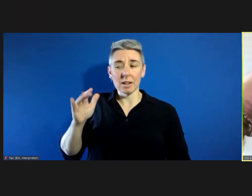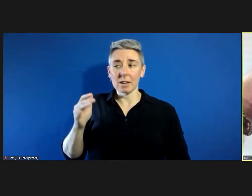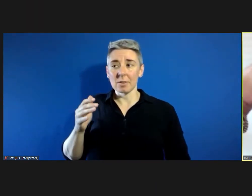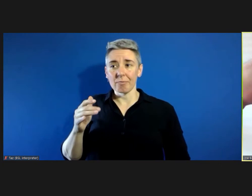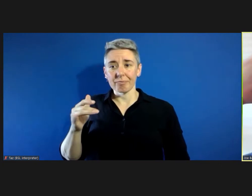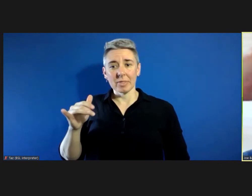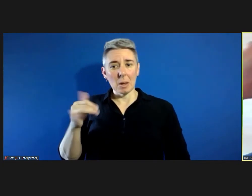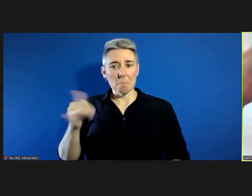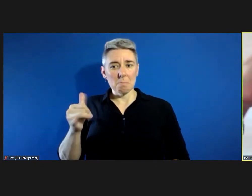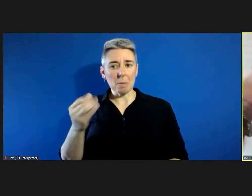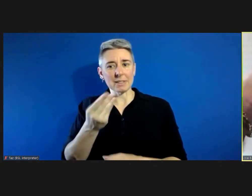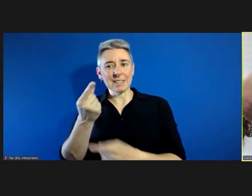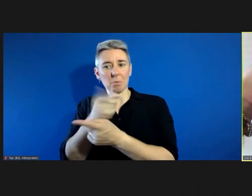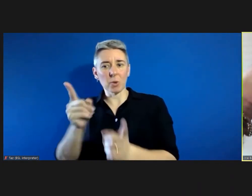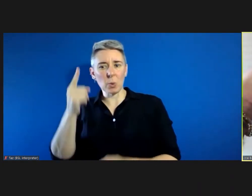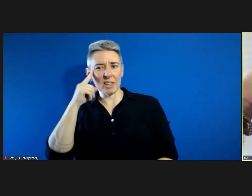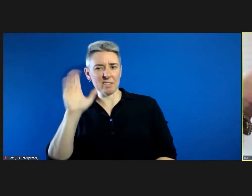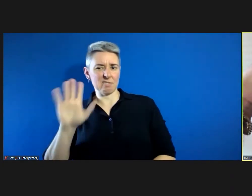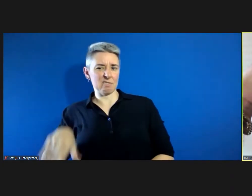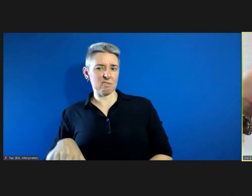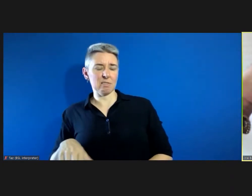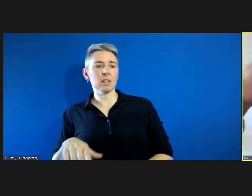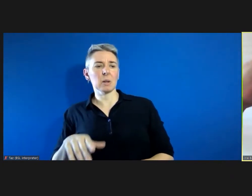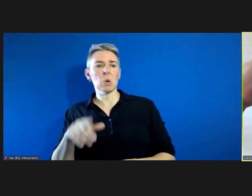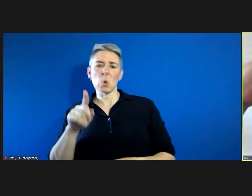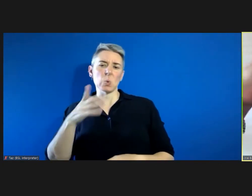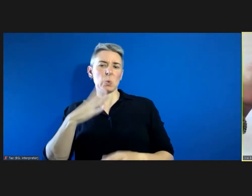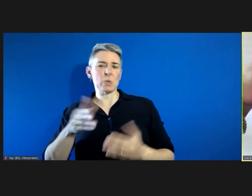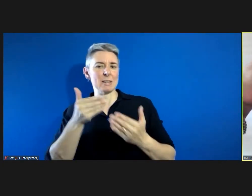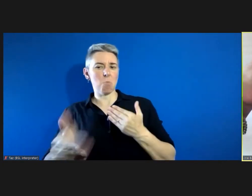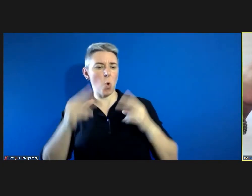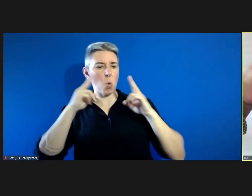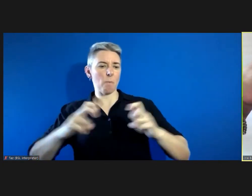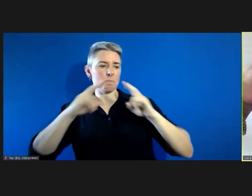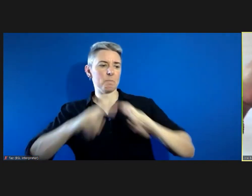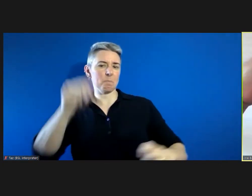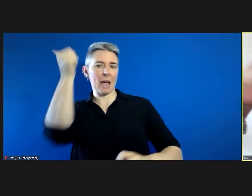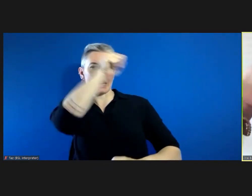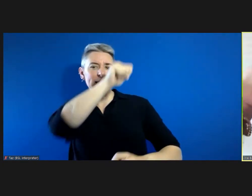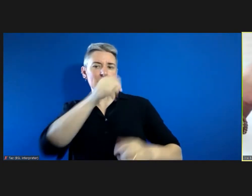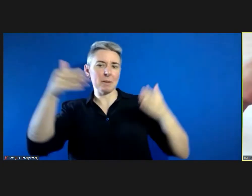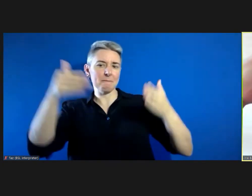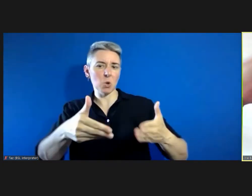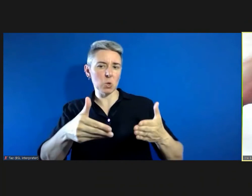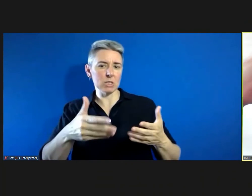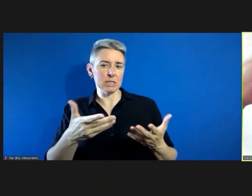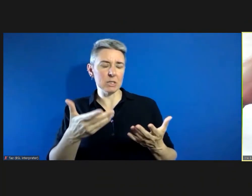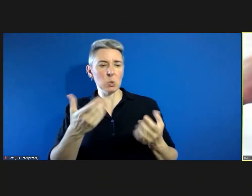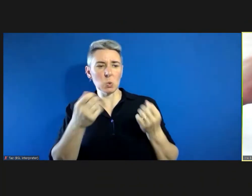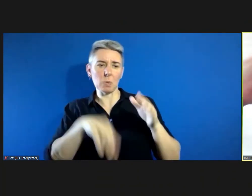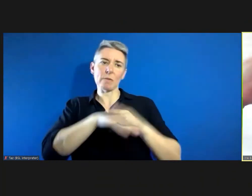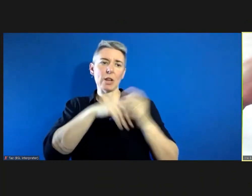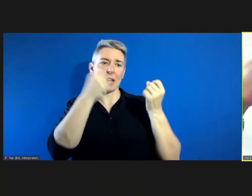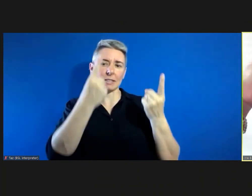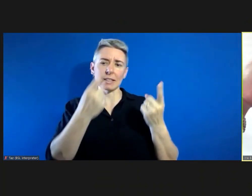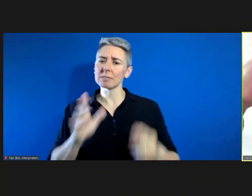few hundred hours of analysis and academic focus. But what's interesting about Goldsmiths Open Book,